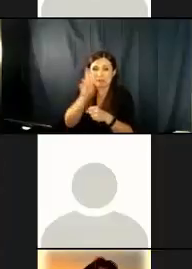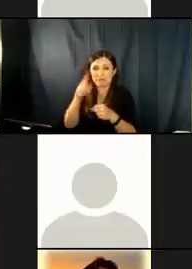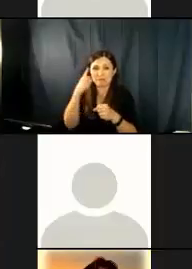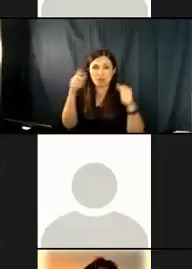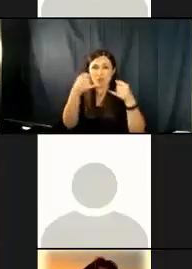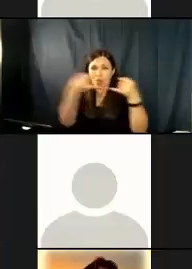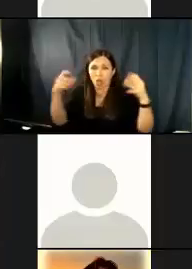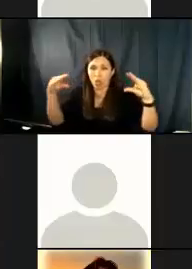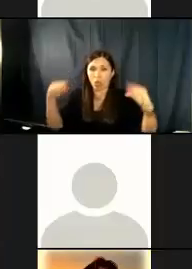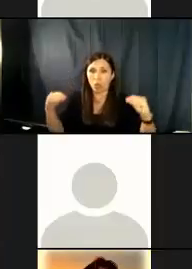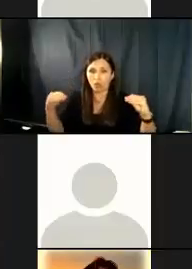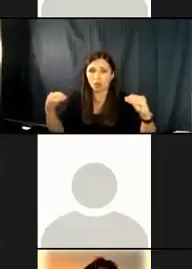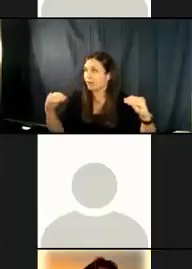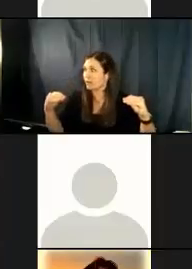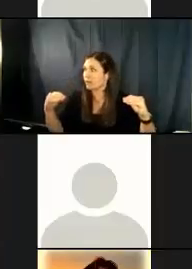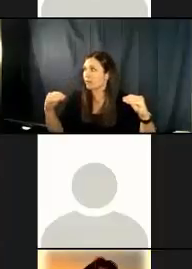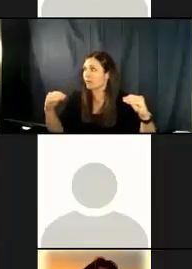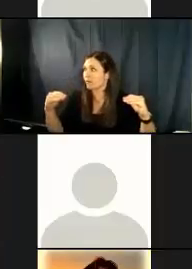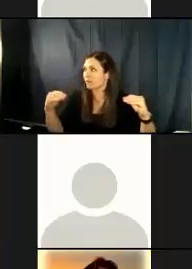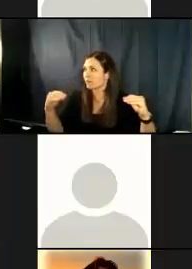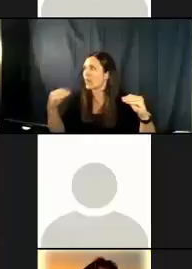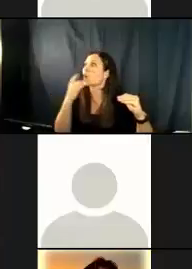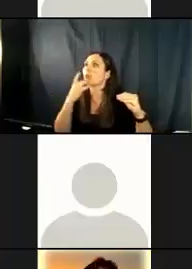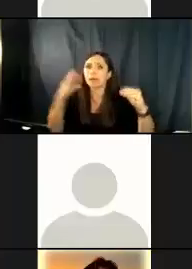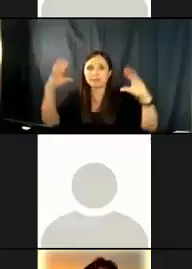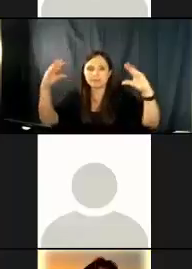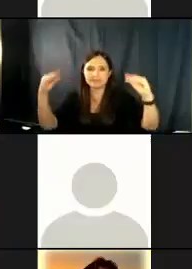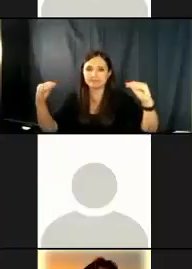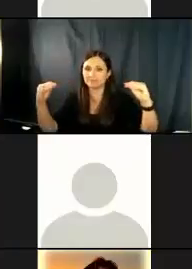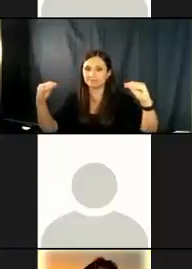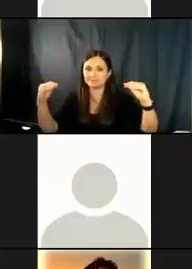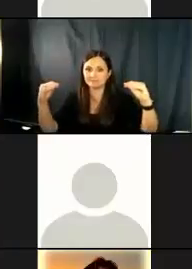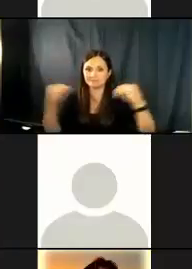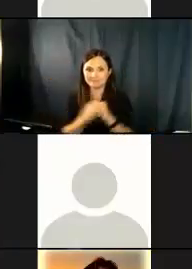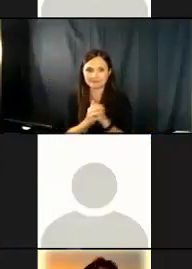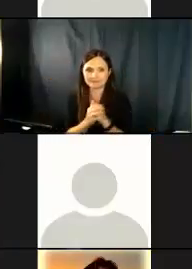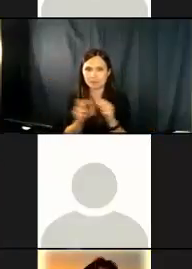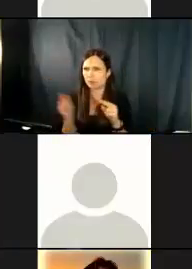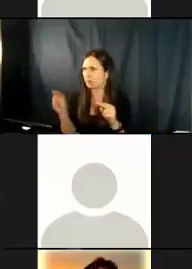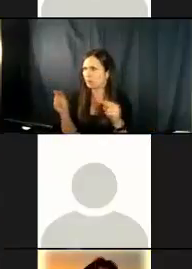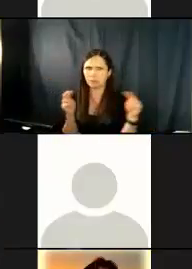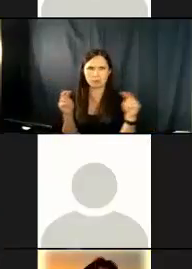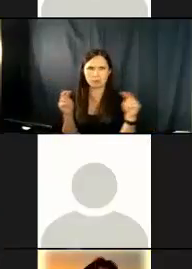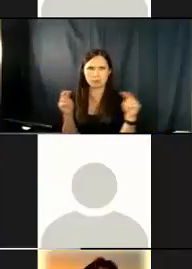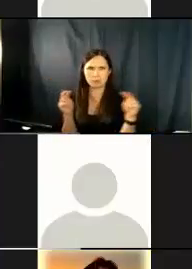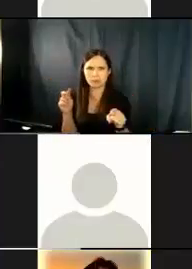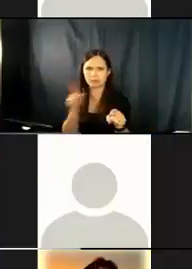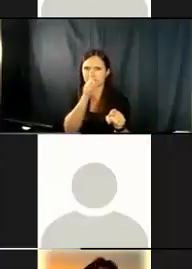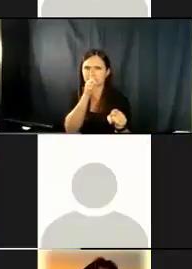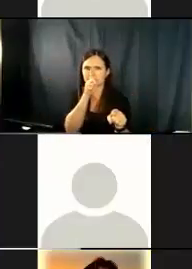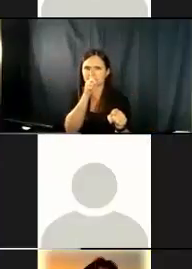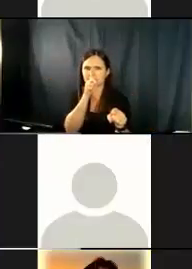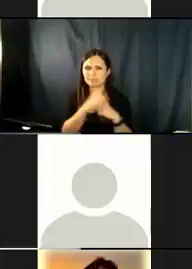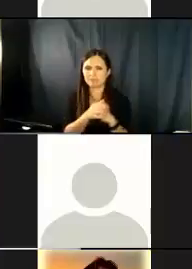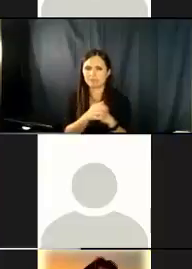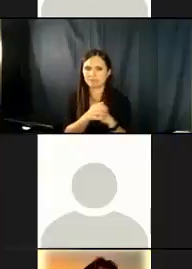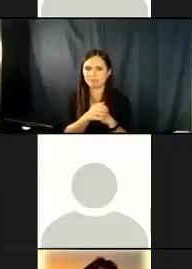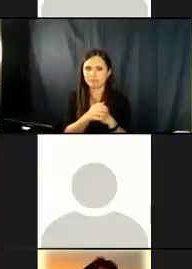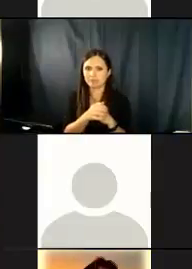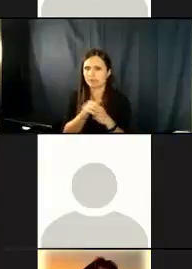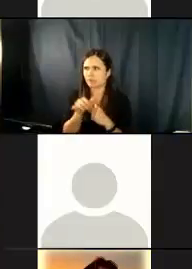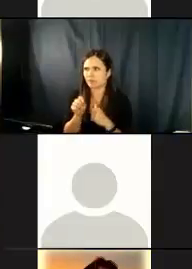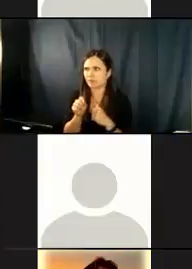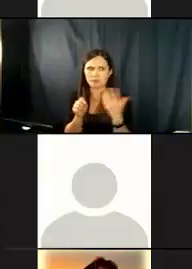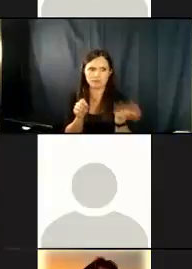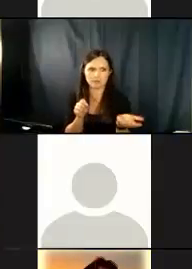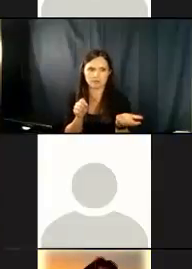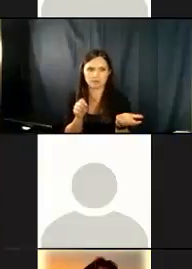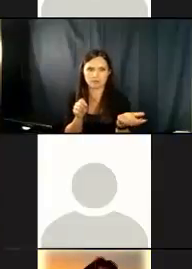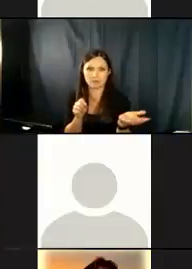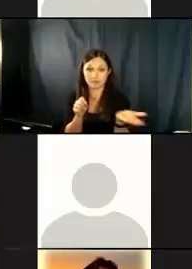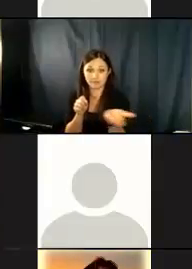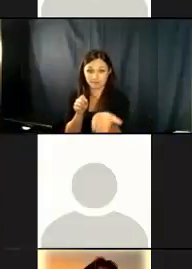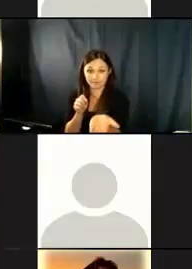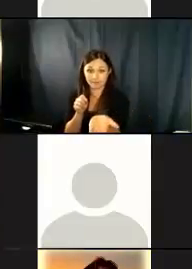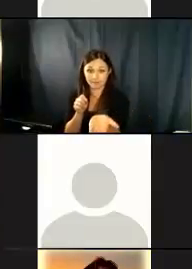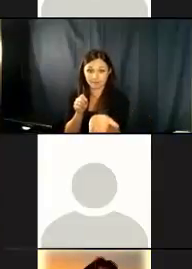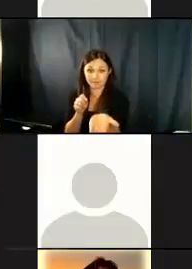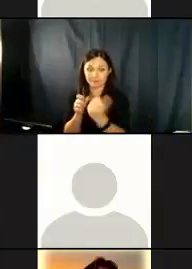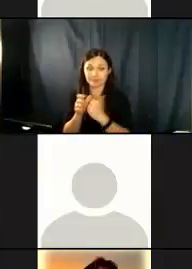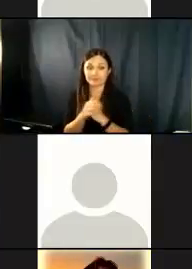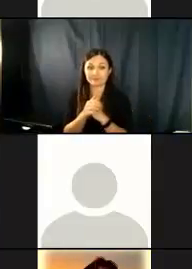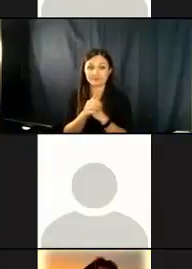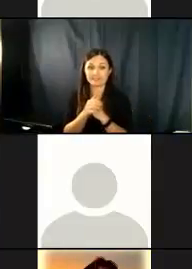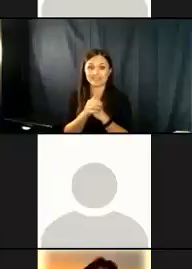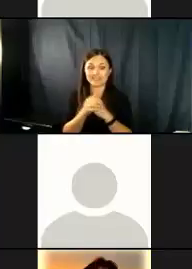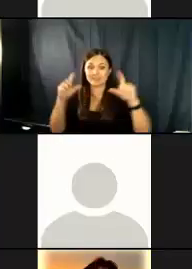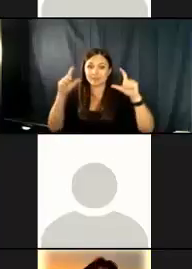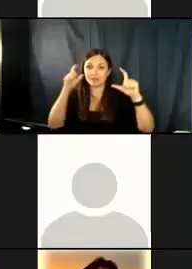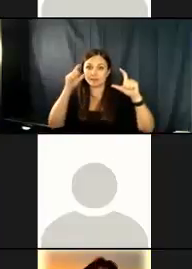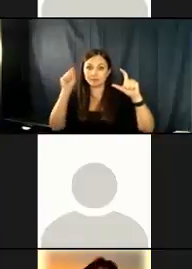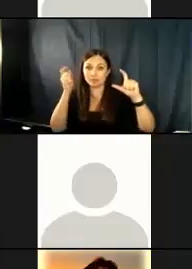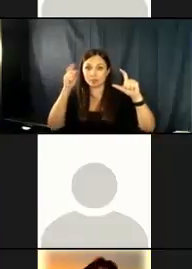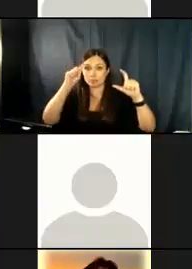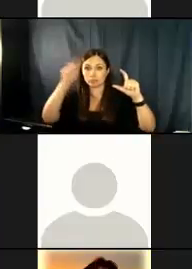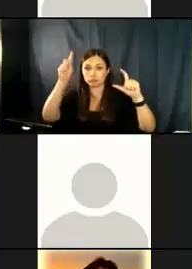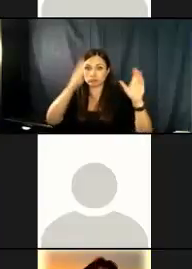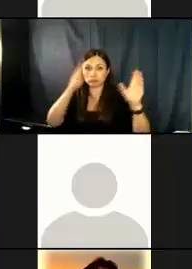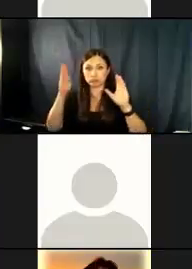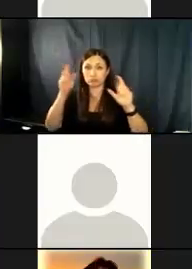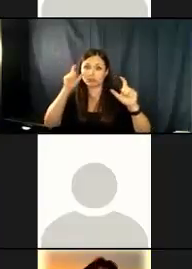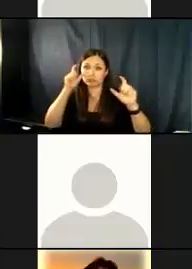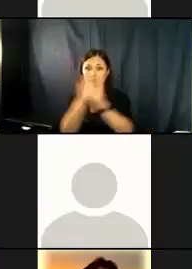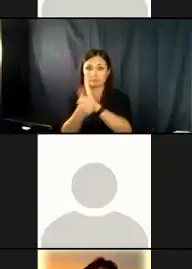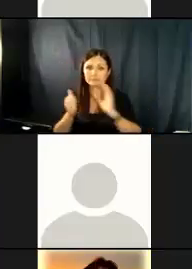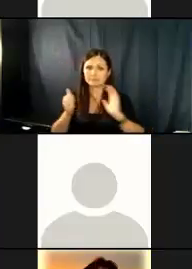The Lumix g2 with intelligent auto great photos.